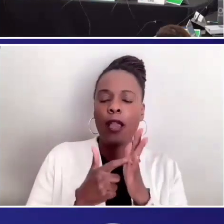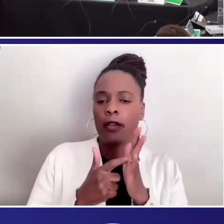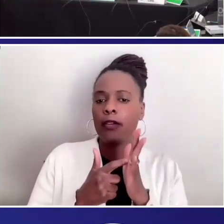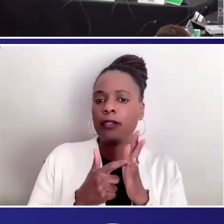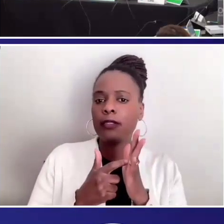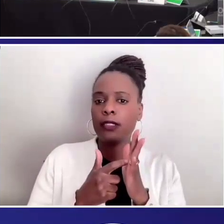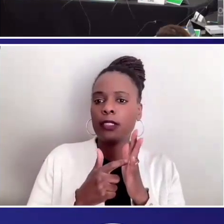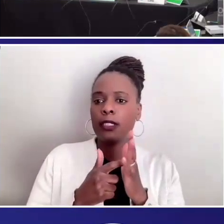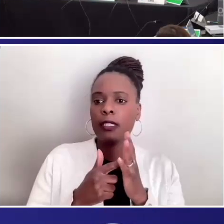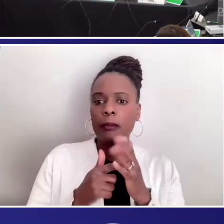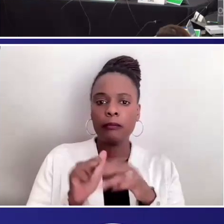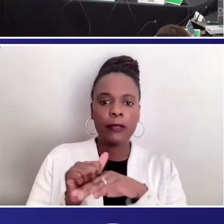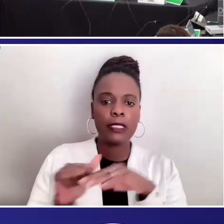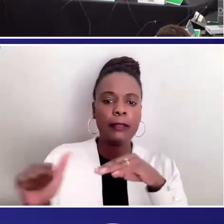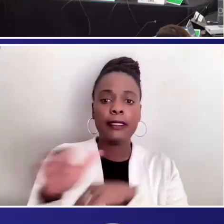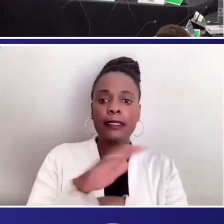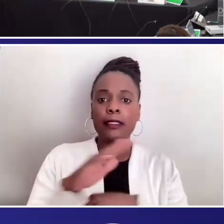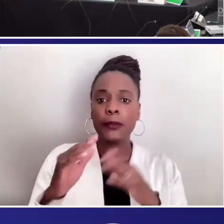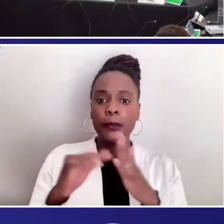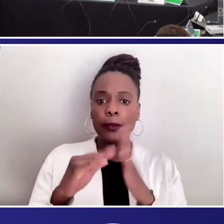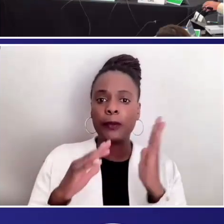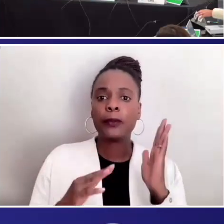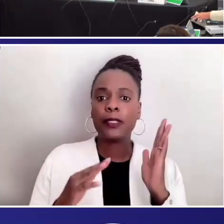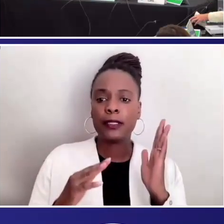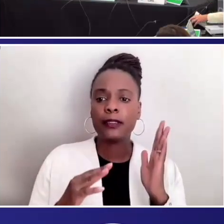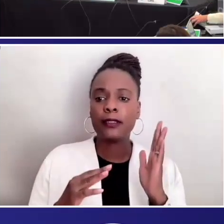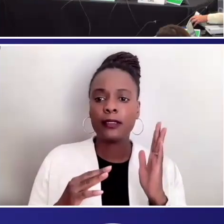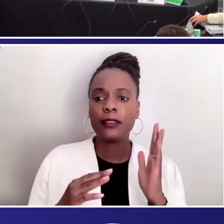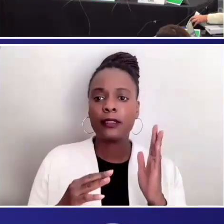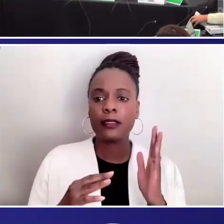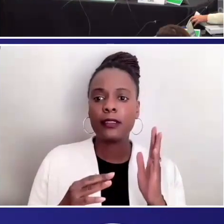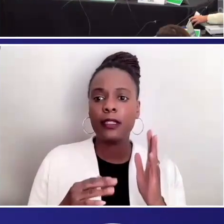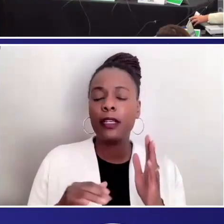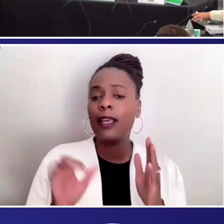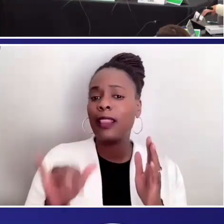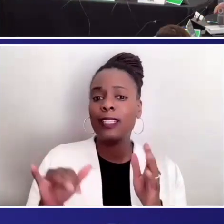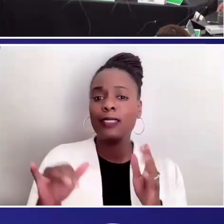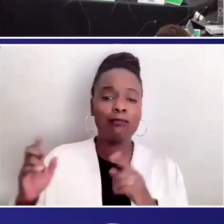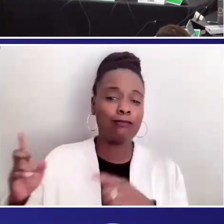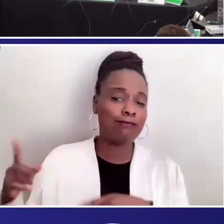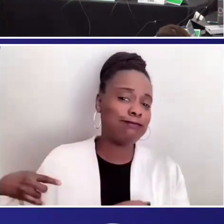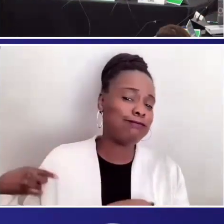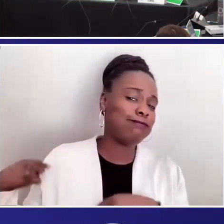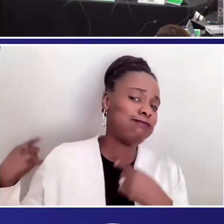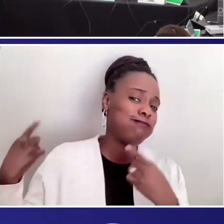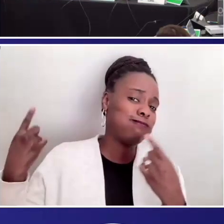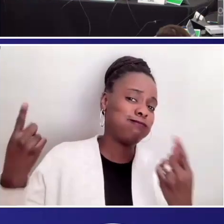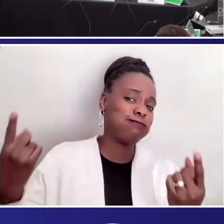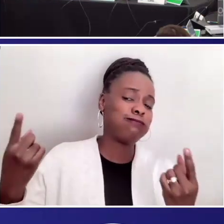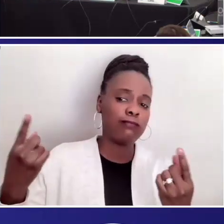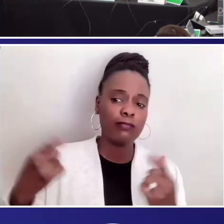to students. And so that, I mean, that has been there for a very long time and has been added and changed over